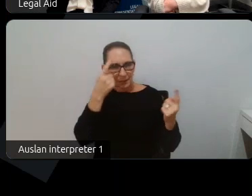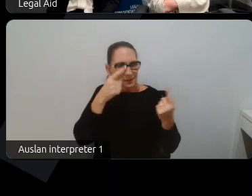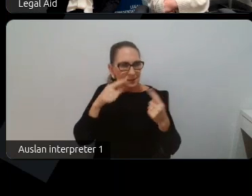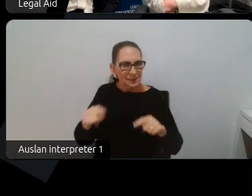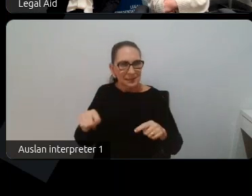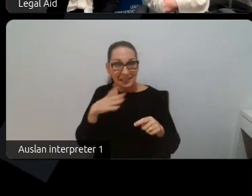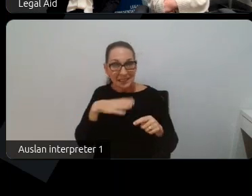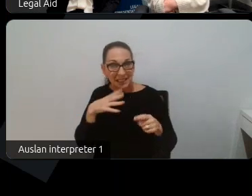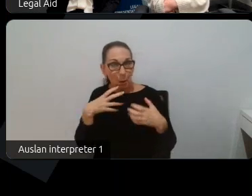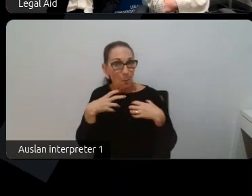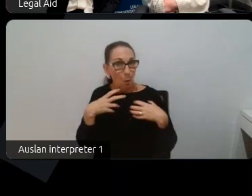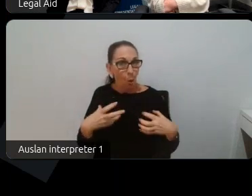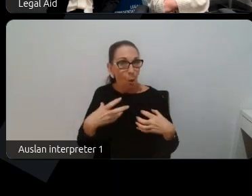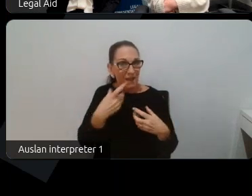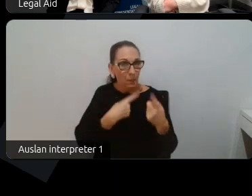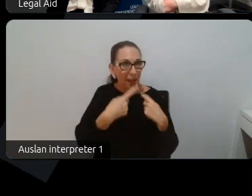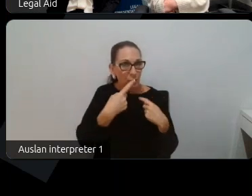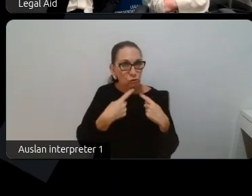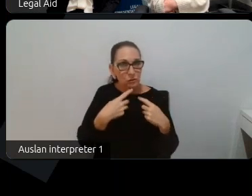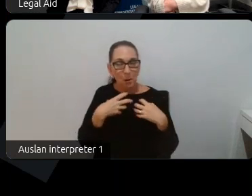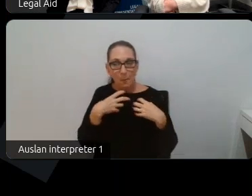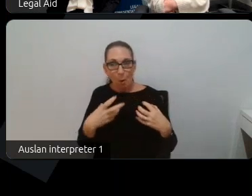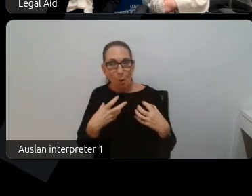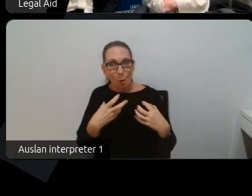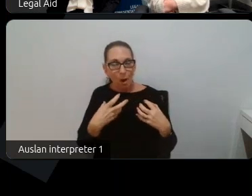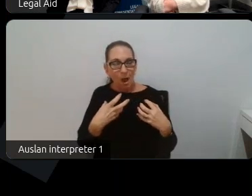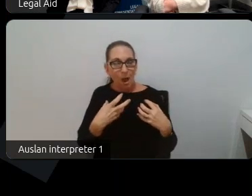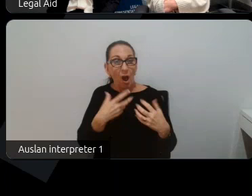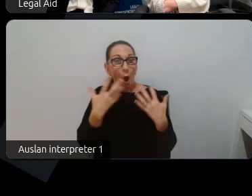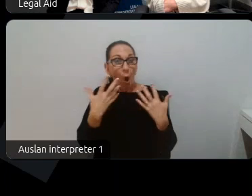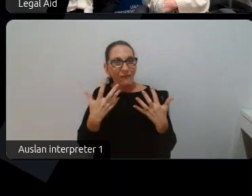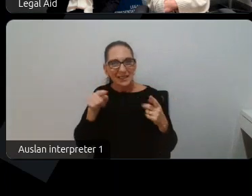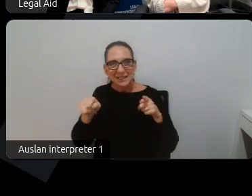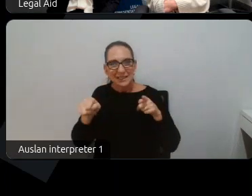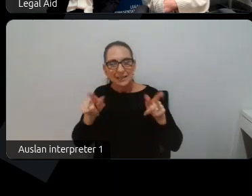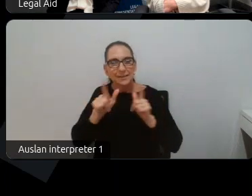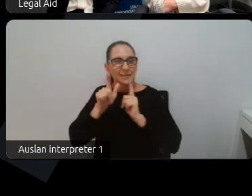disclosure. Oftentimes parties will need to go away and get more documentation or